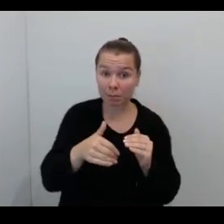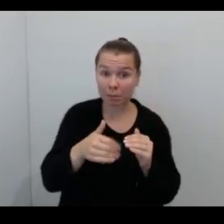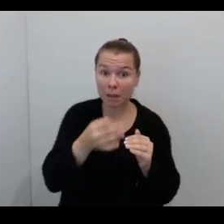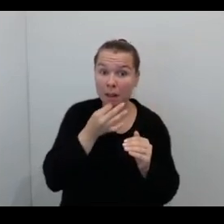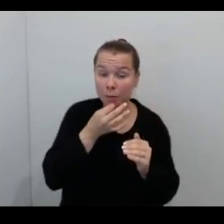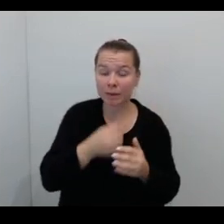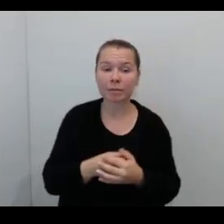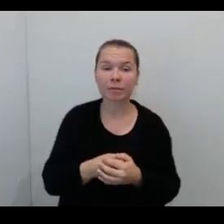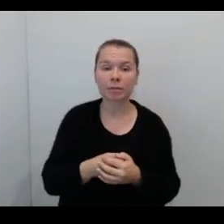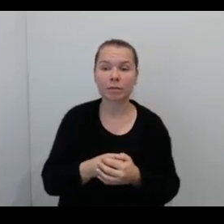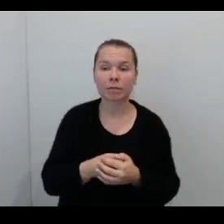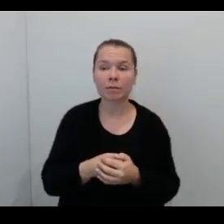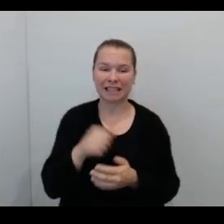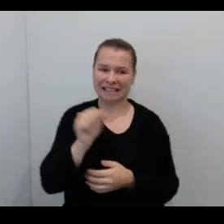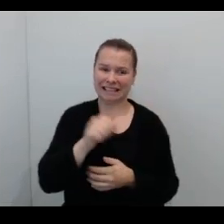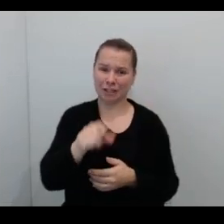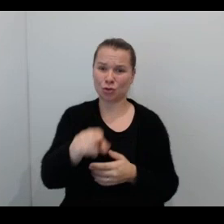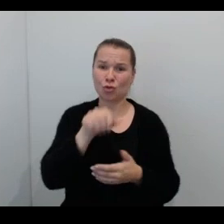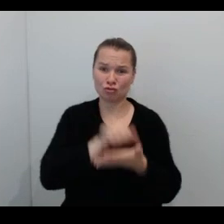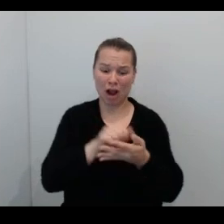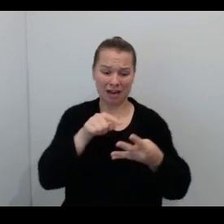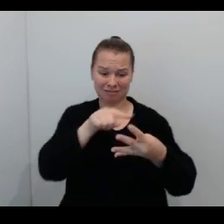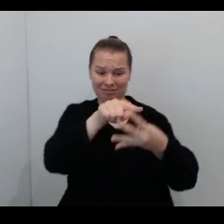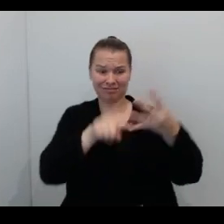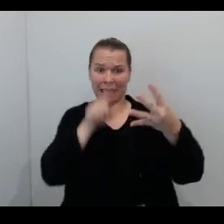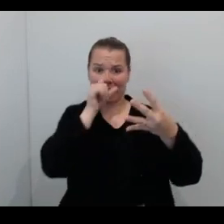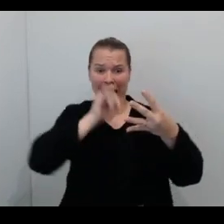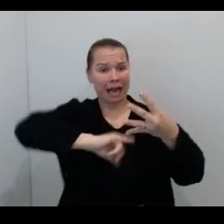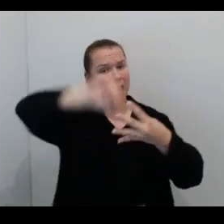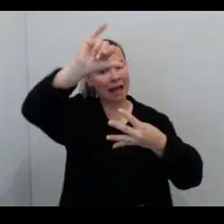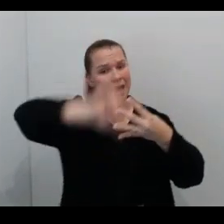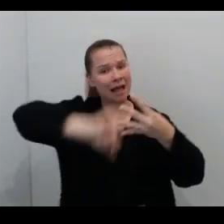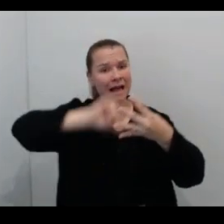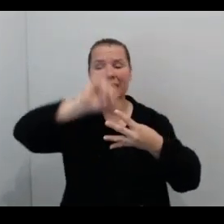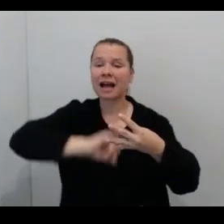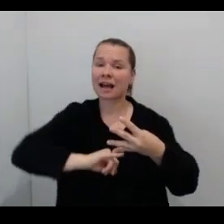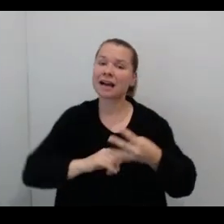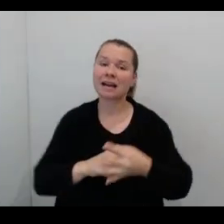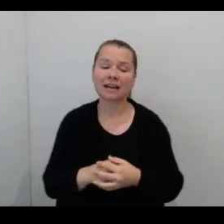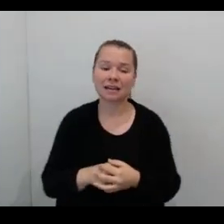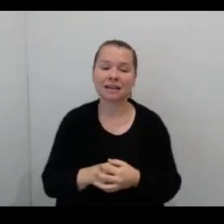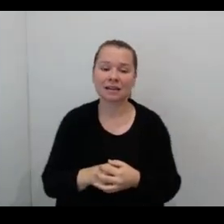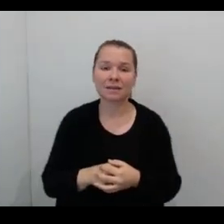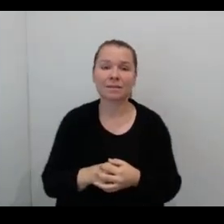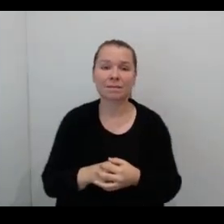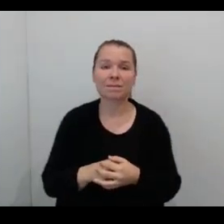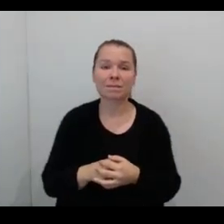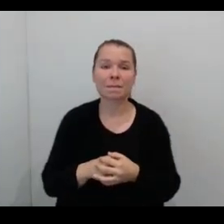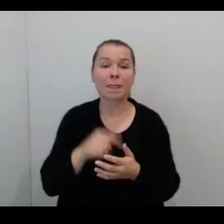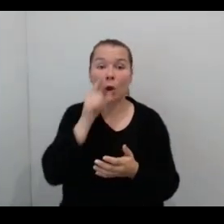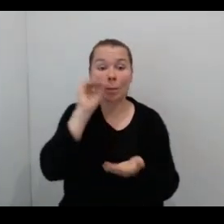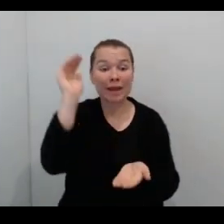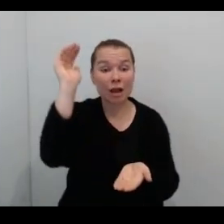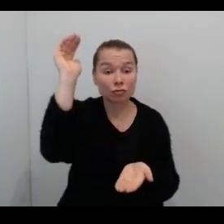Definitely any of the above could apply. A hardship variation would look like a reduction, it could be a pause, it could be a special